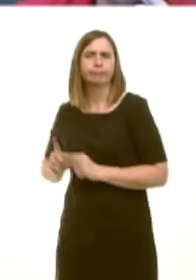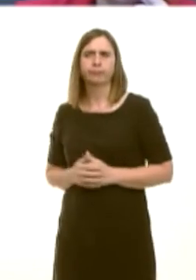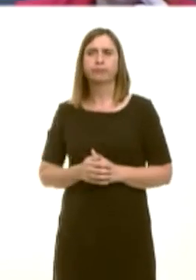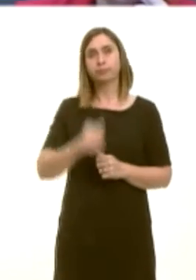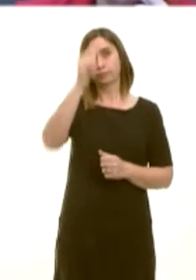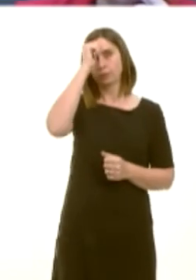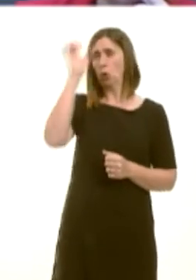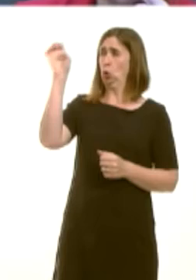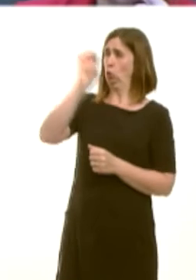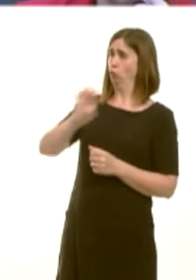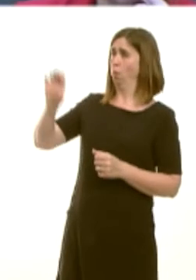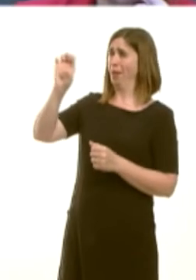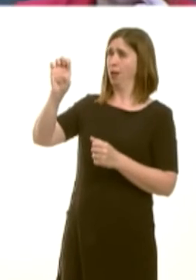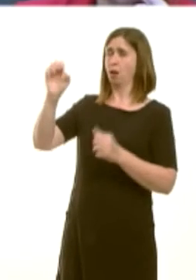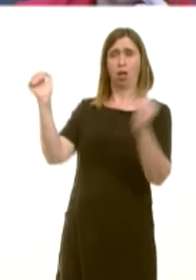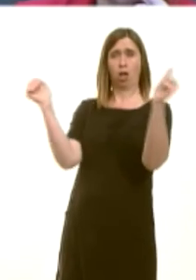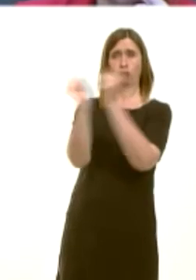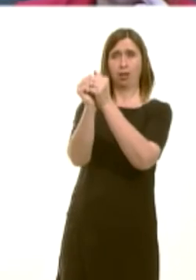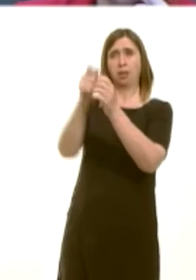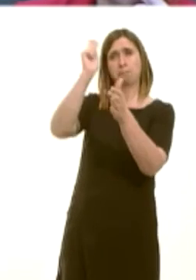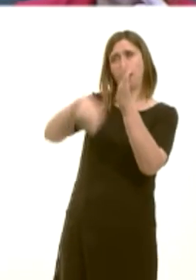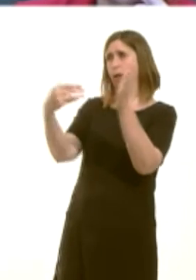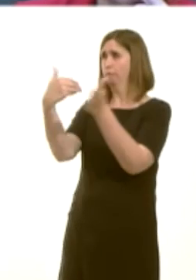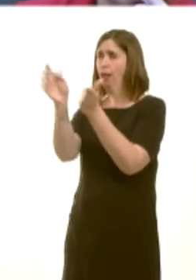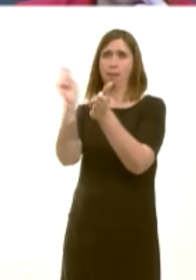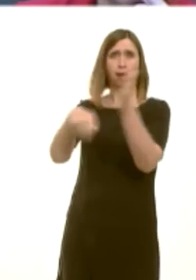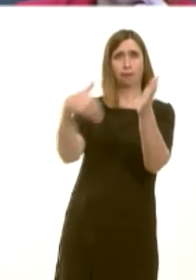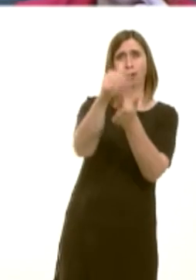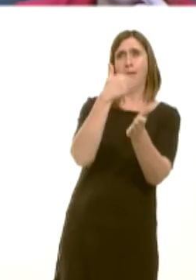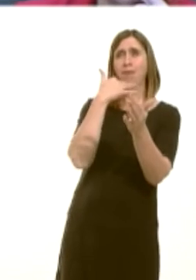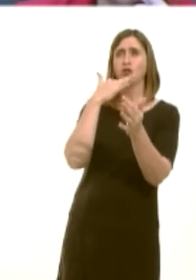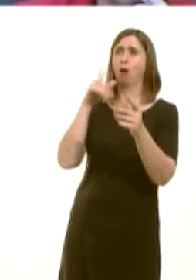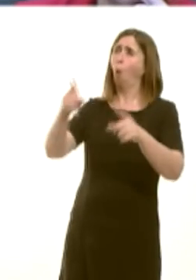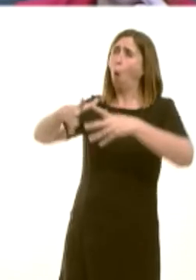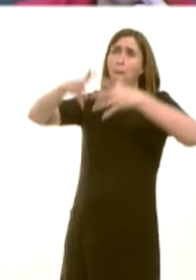States is the greatest bilateral trade agreement in the world, and this will further help to